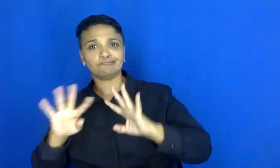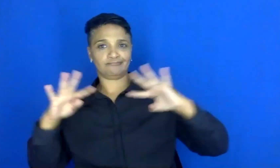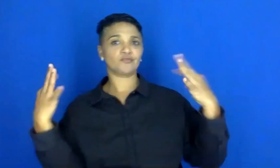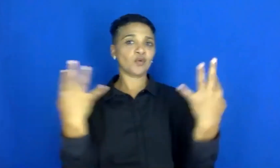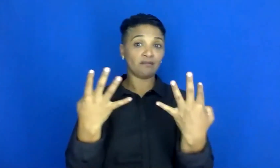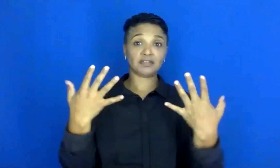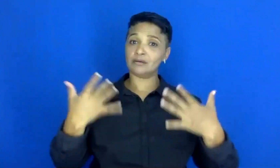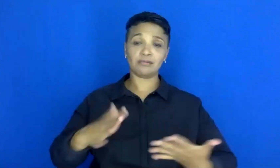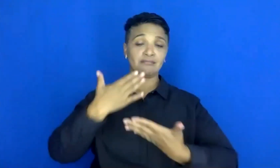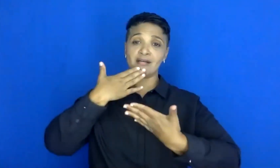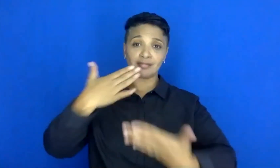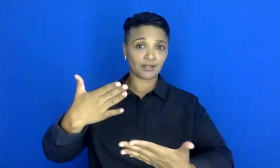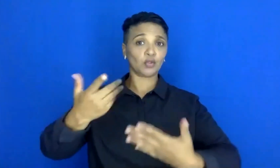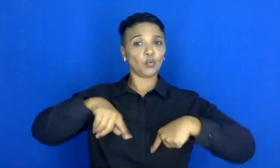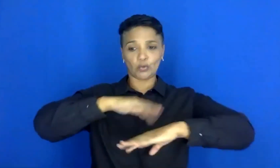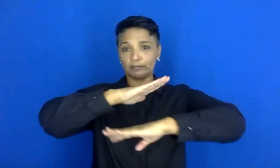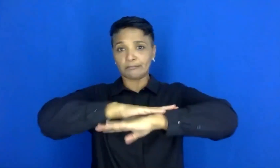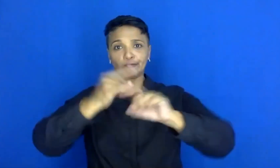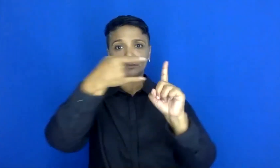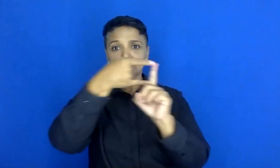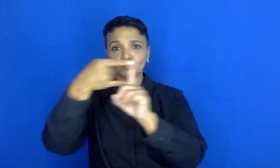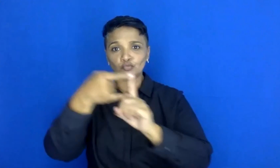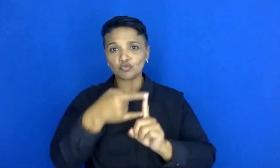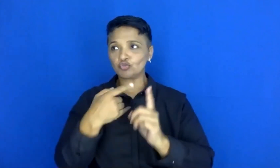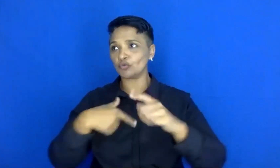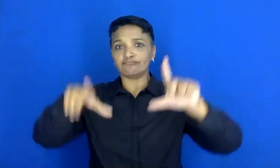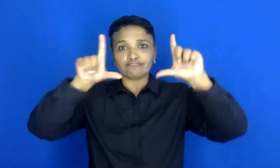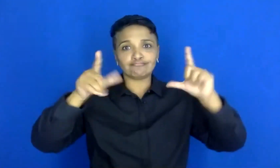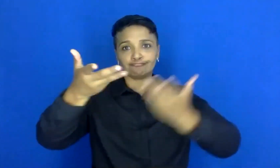platform to come together and i would also like to thank of course all of the interpreters and